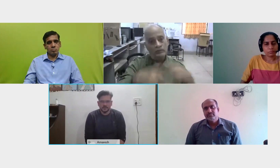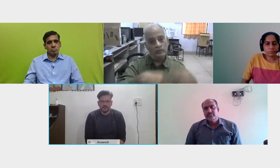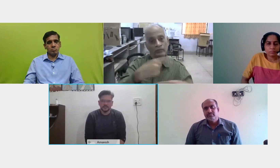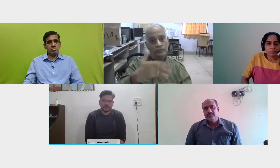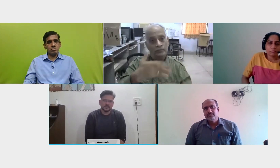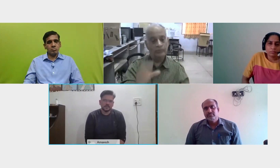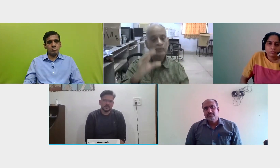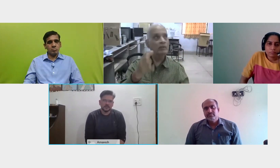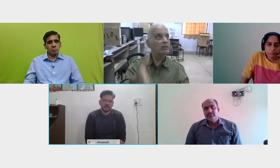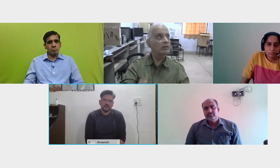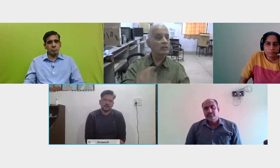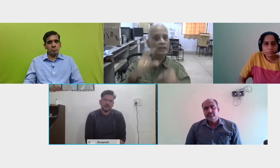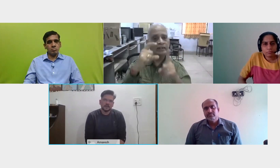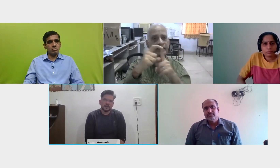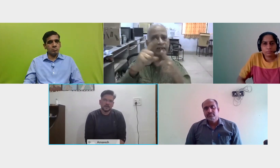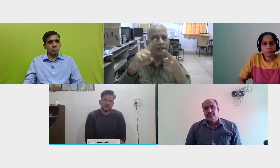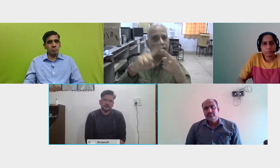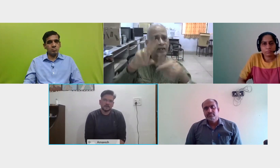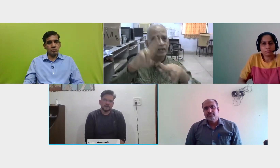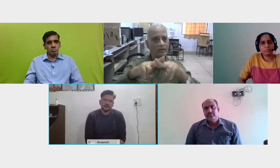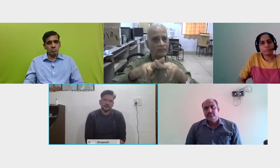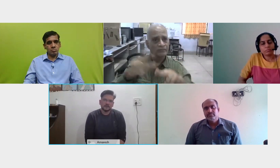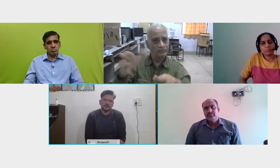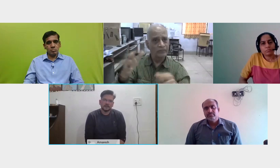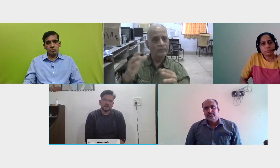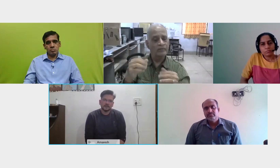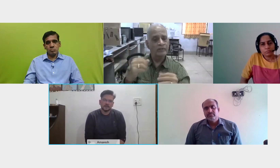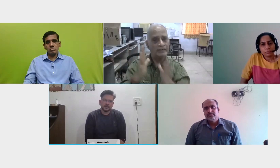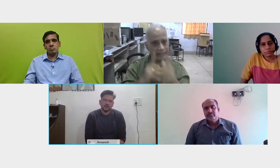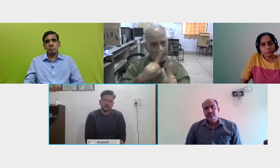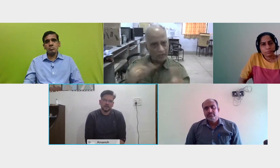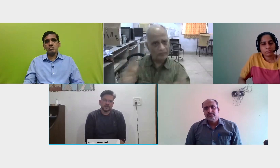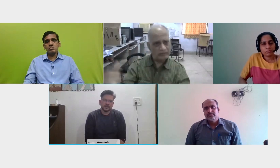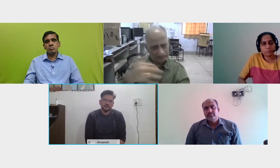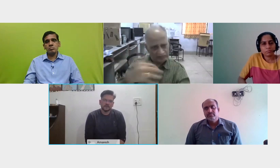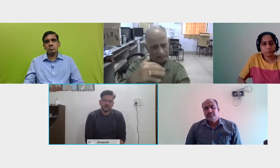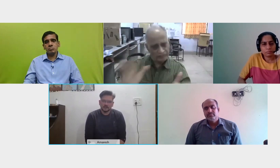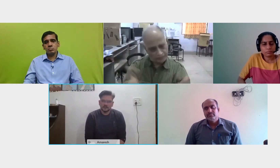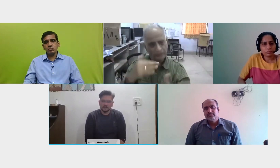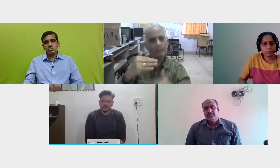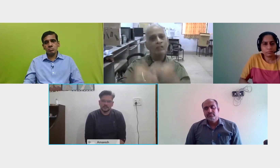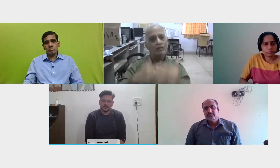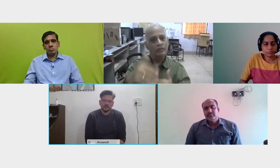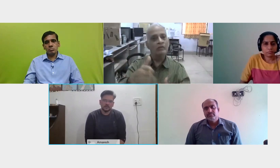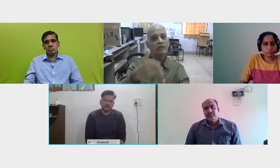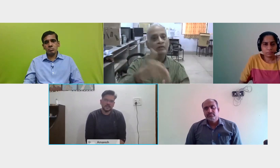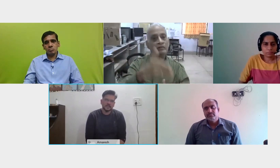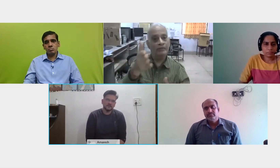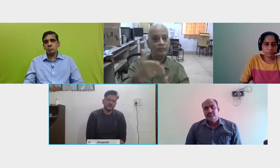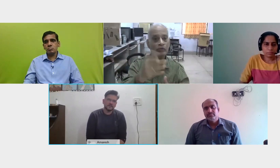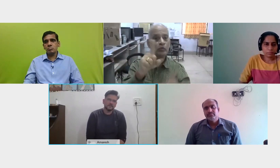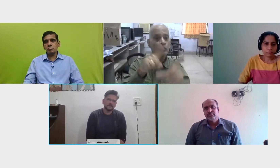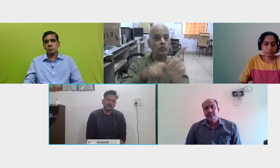and analysis on that. And now we also have another organization called DEF, the Deaf